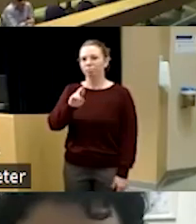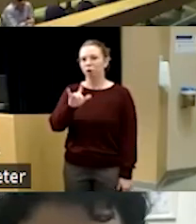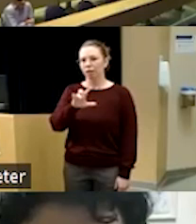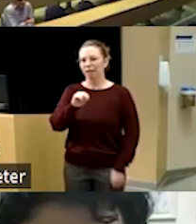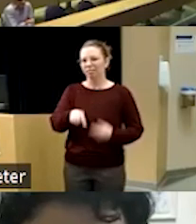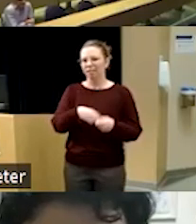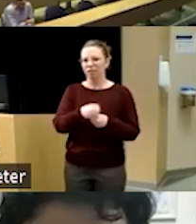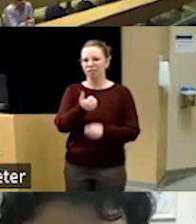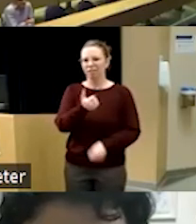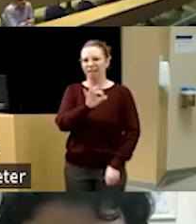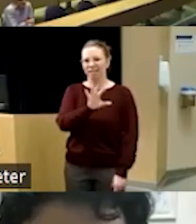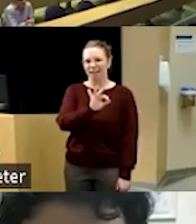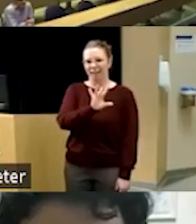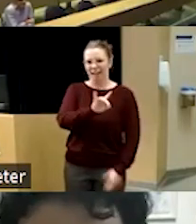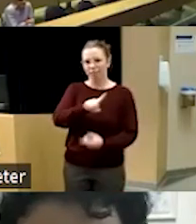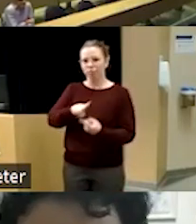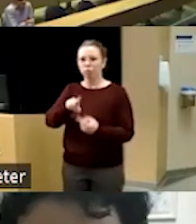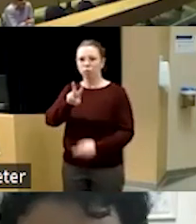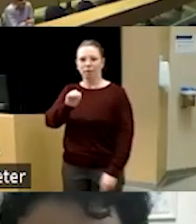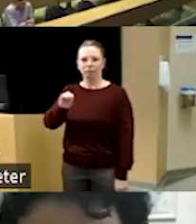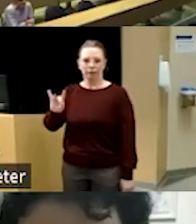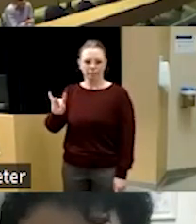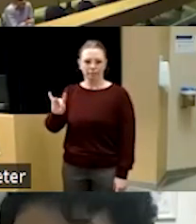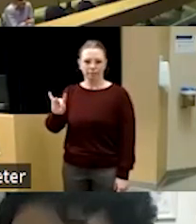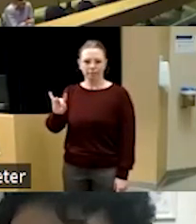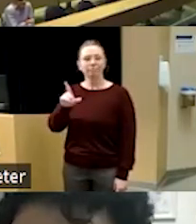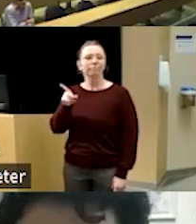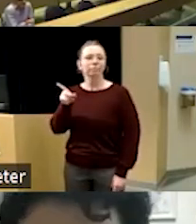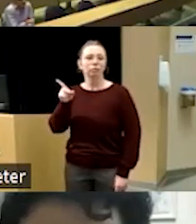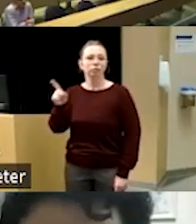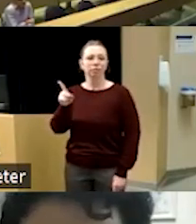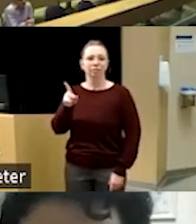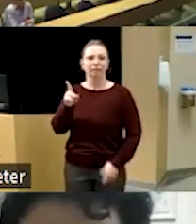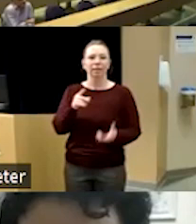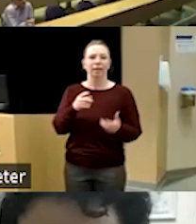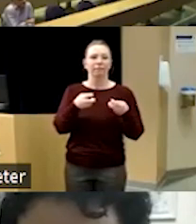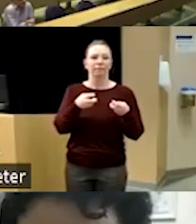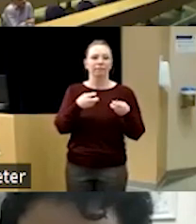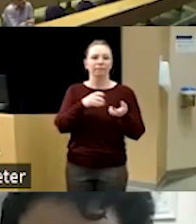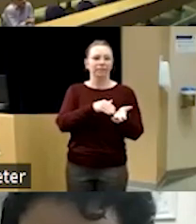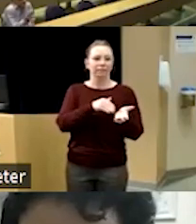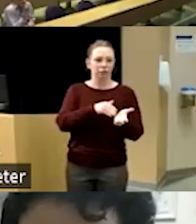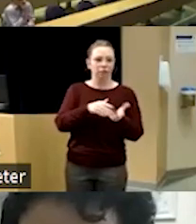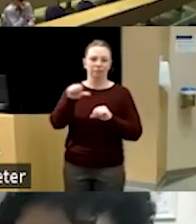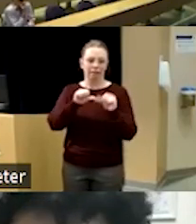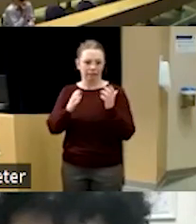2008. Dr rittner is a physician scientist her clinical Focus includes pain medicine